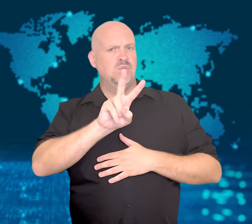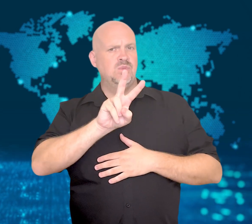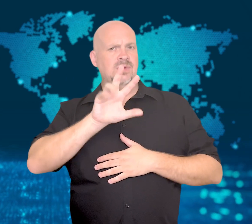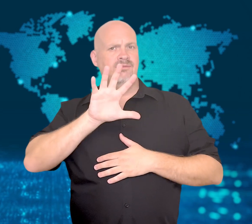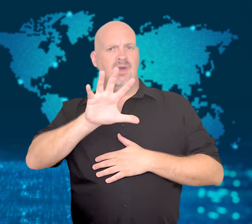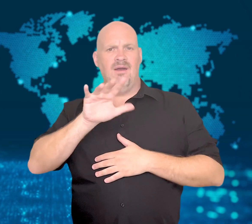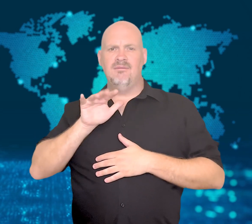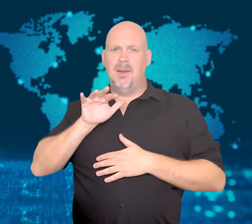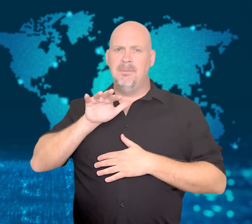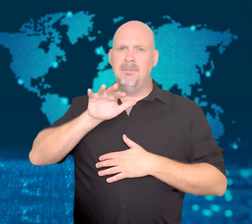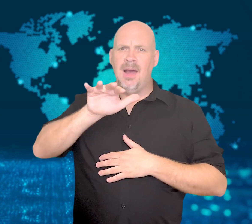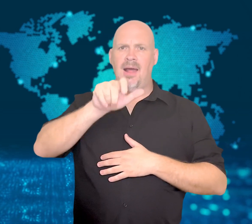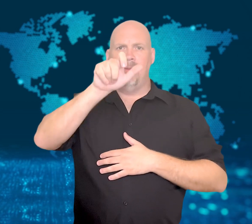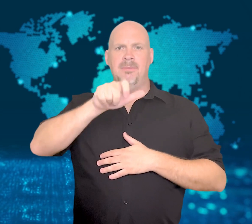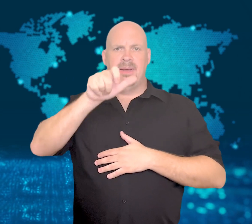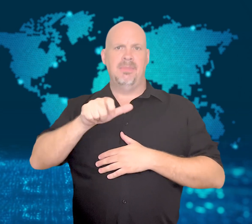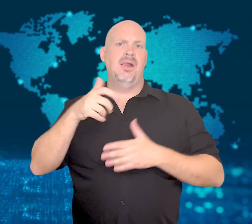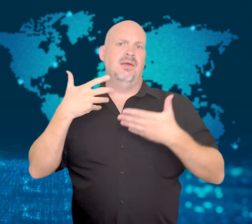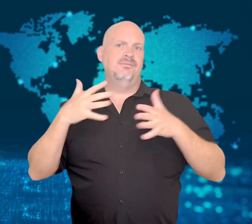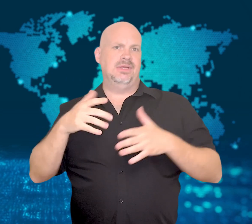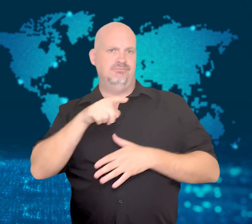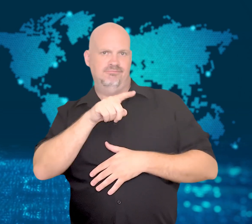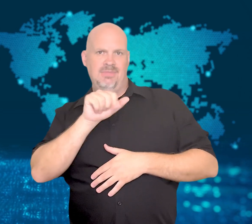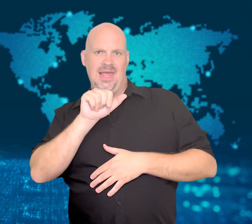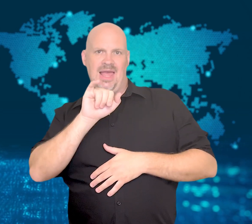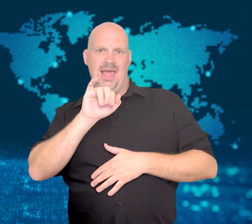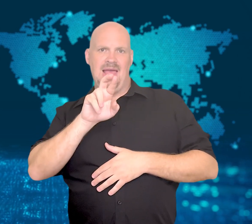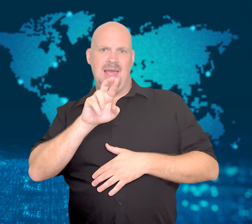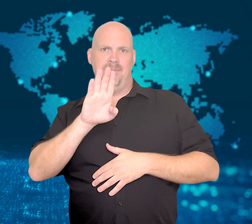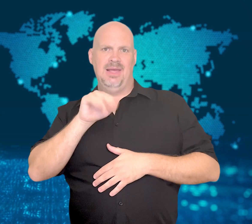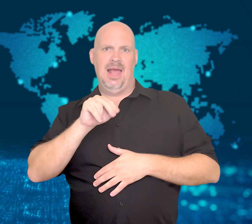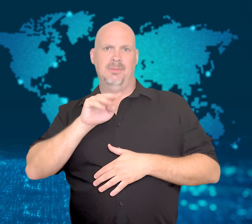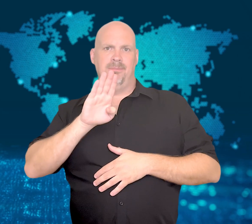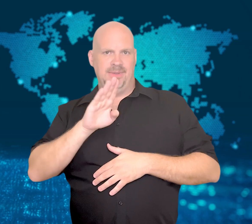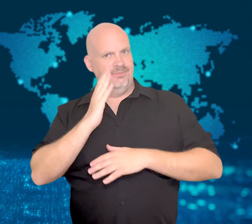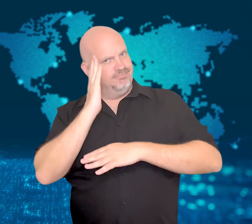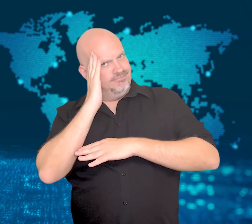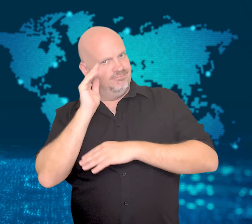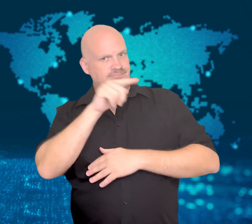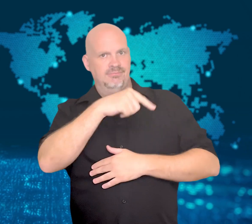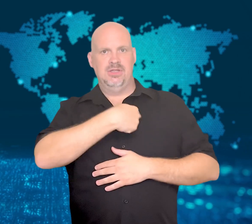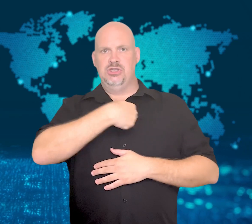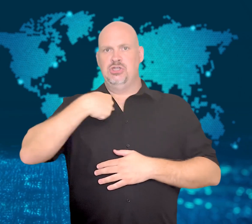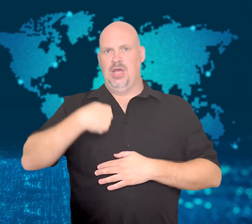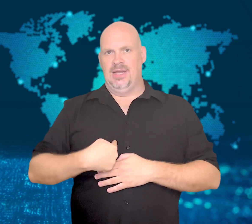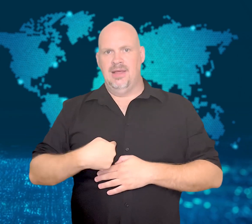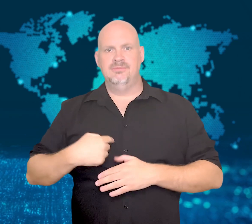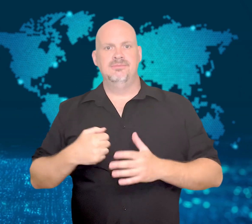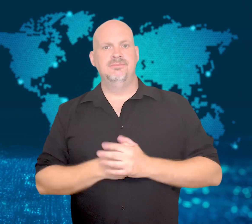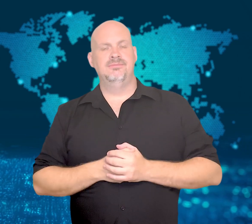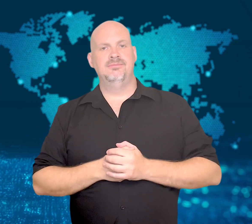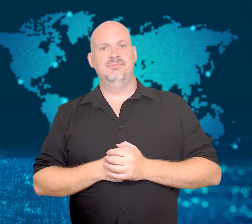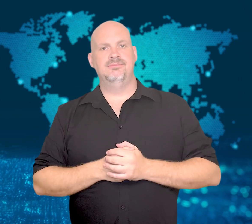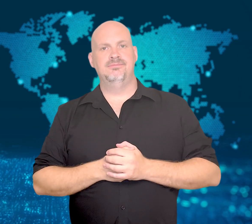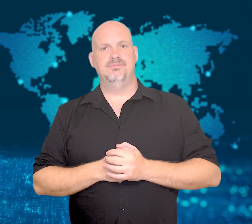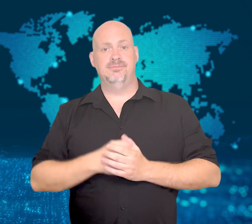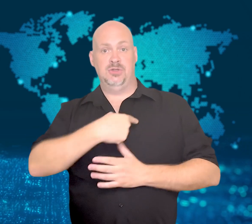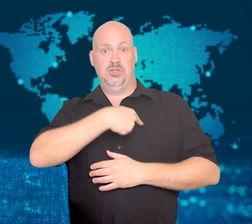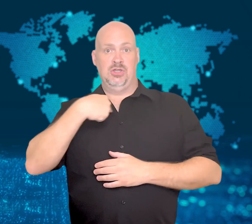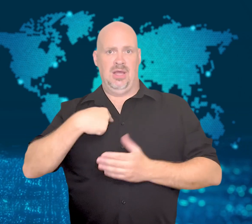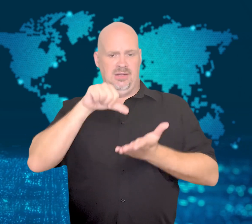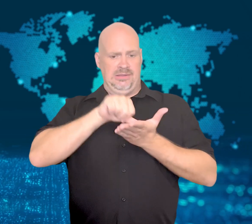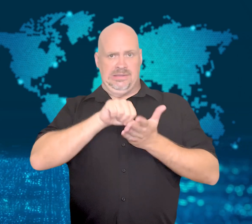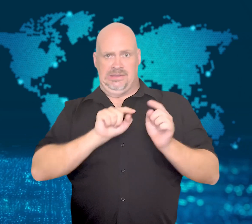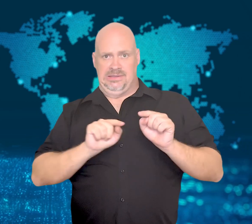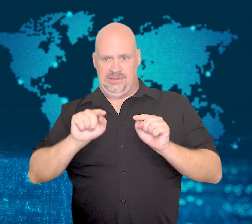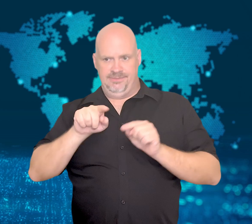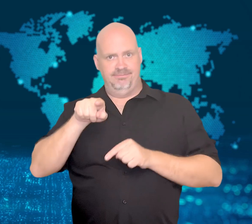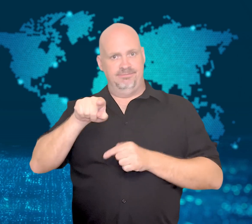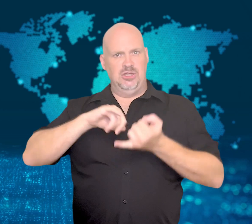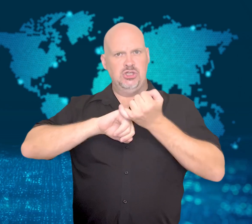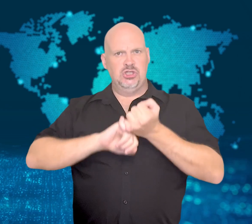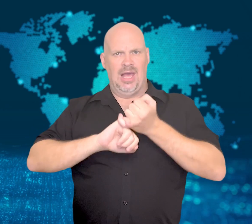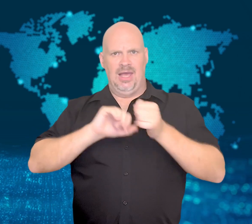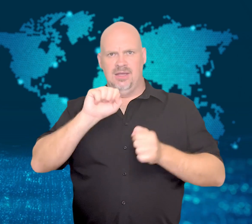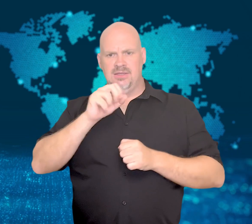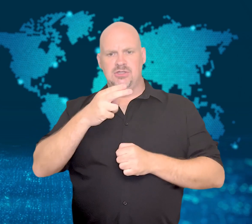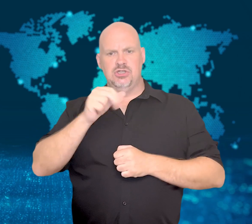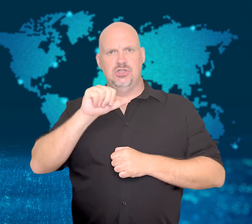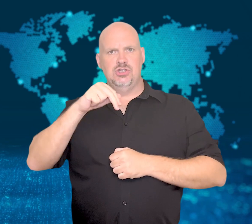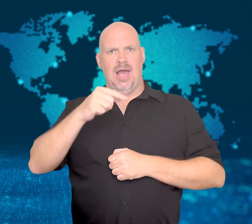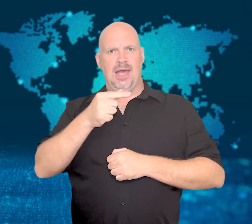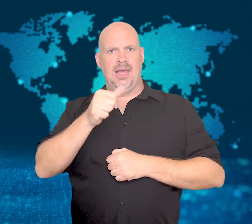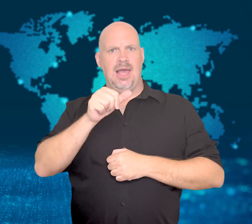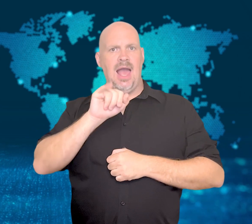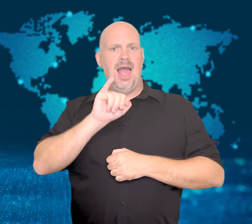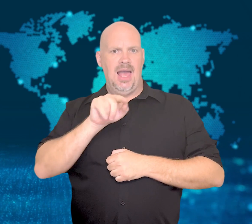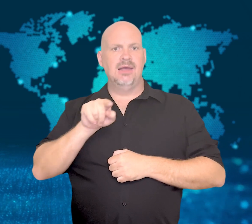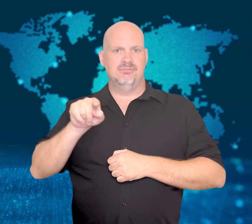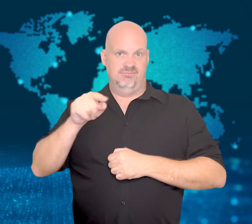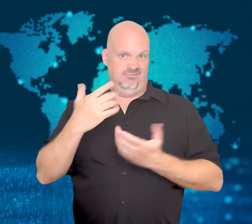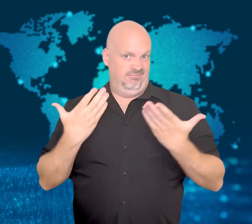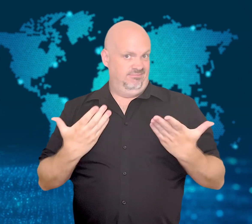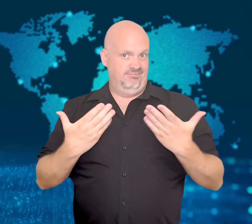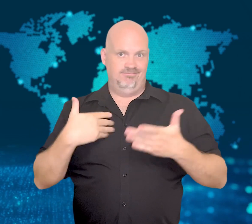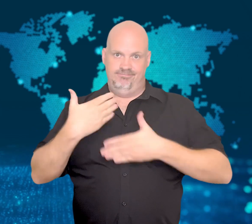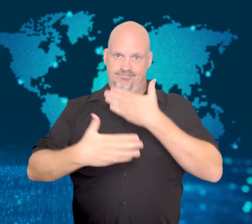Since 2016, around 25 million people have booked stays in China using Airbnb.